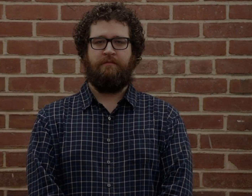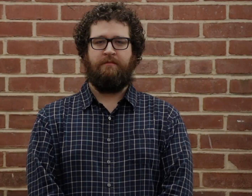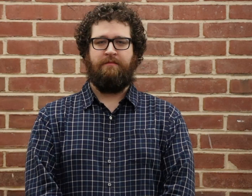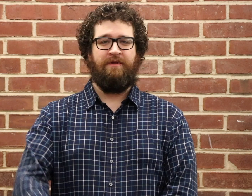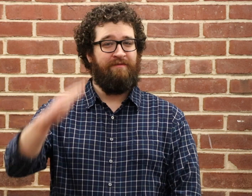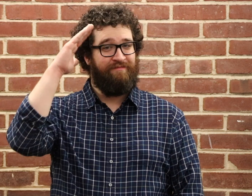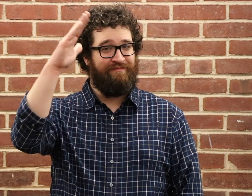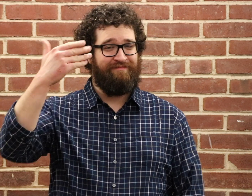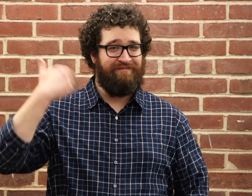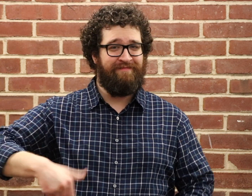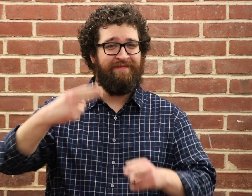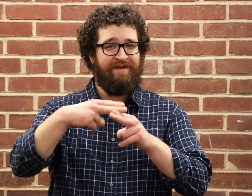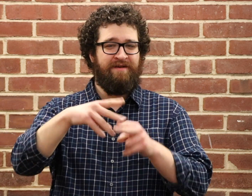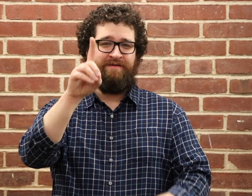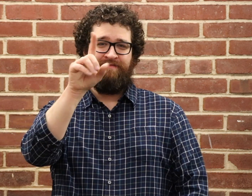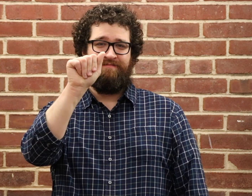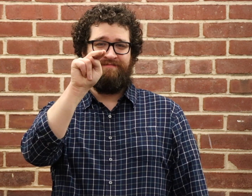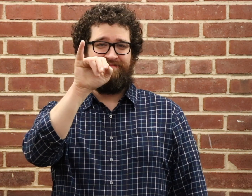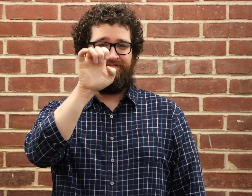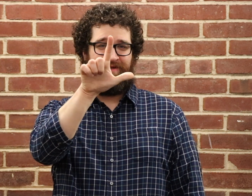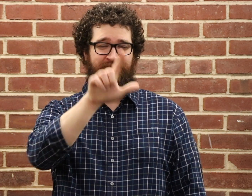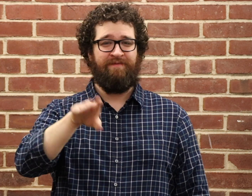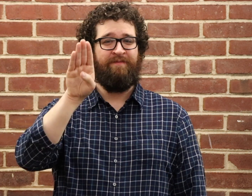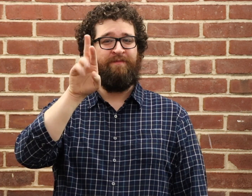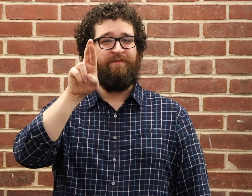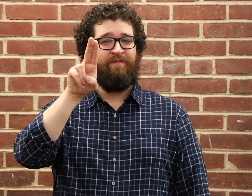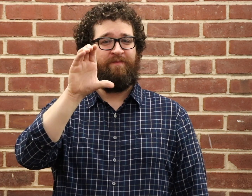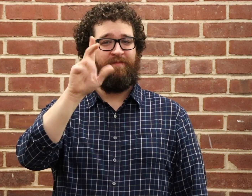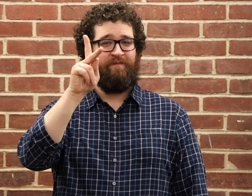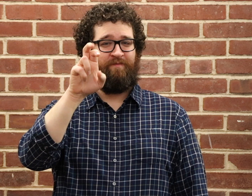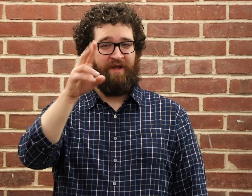Hello, my name is Daniel Brucker and I work here at the Pennsylvania School for